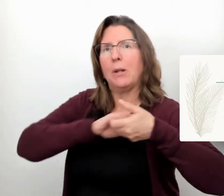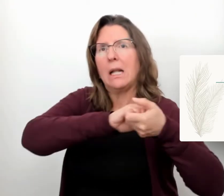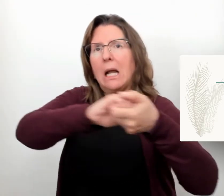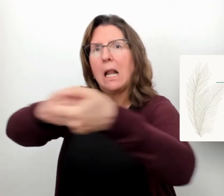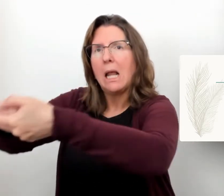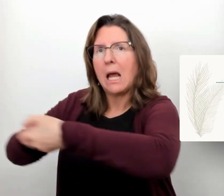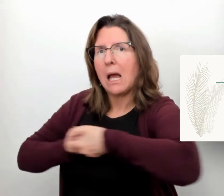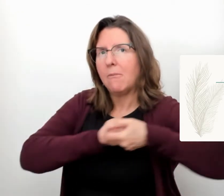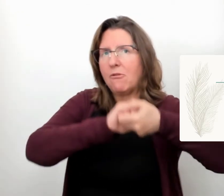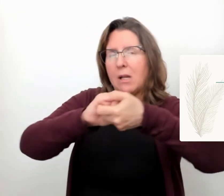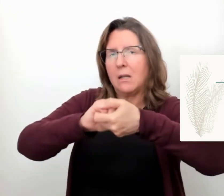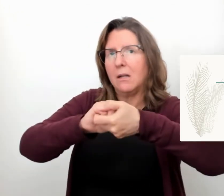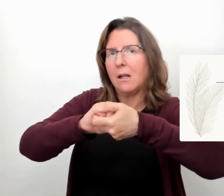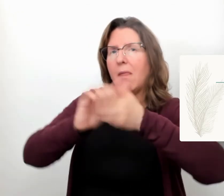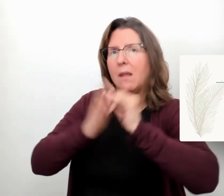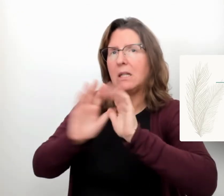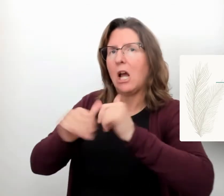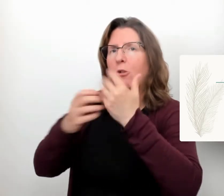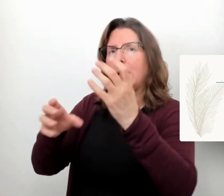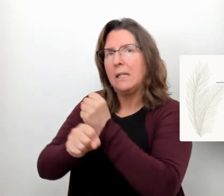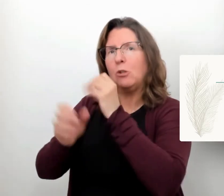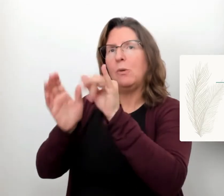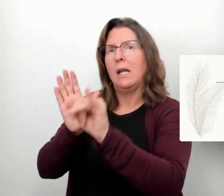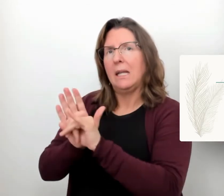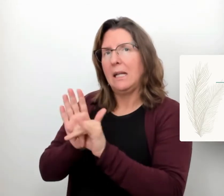What each of us contributes to the collective, what we contribute to our COMMON good.